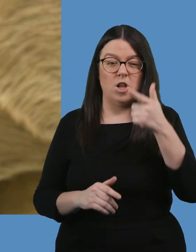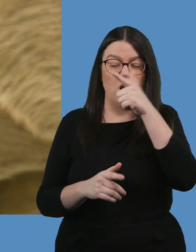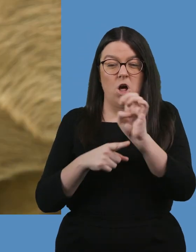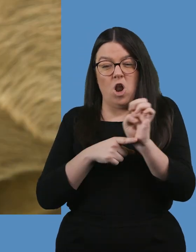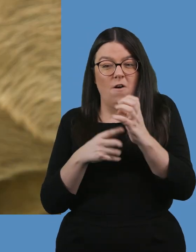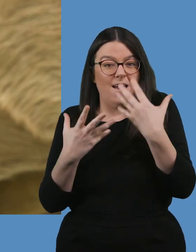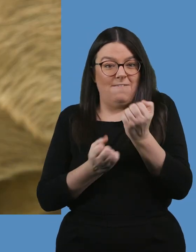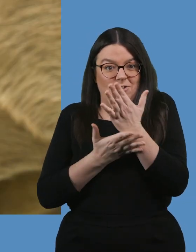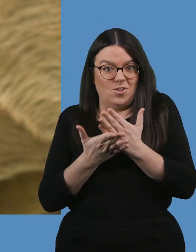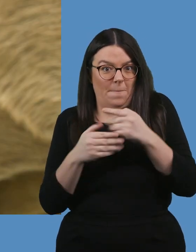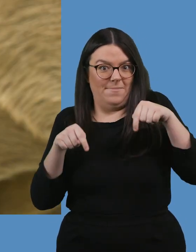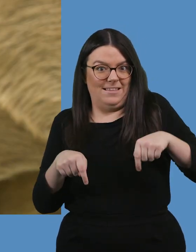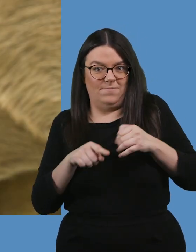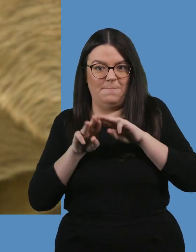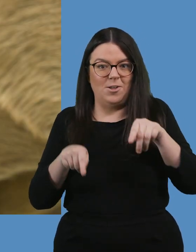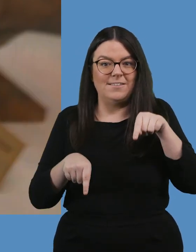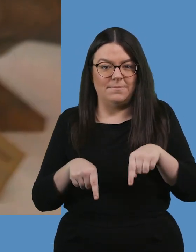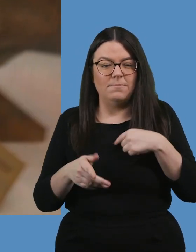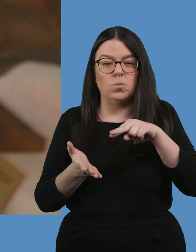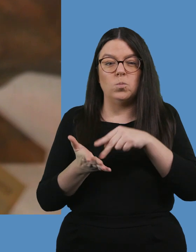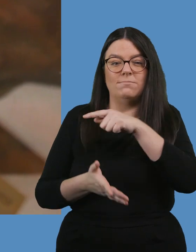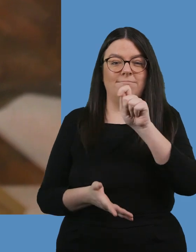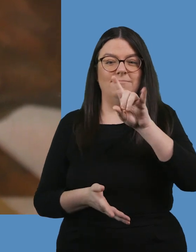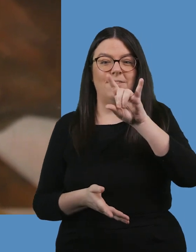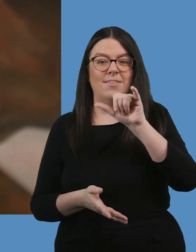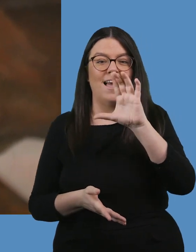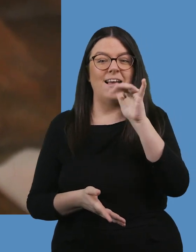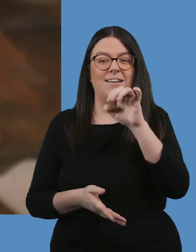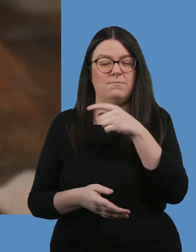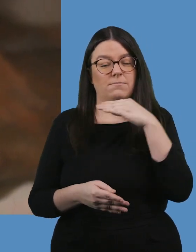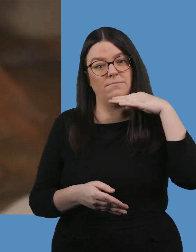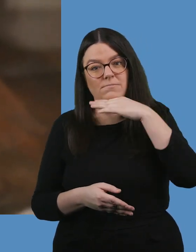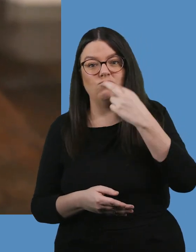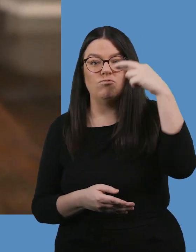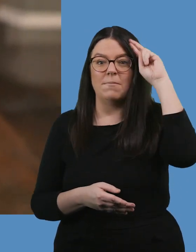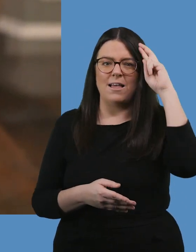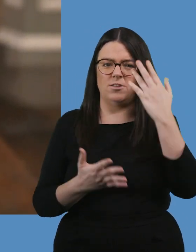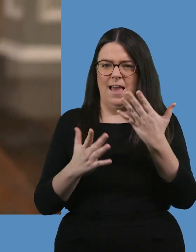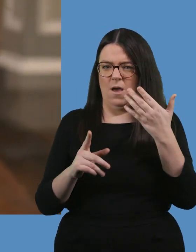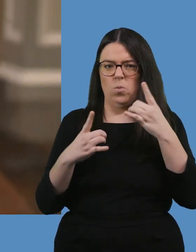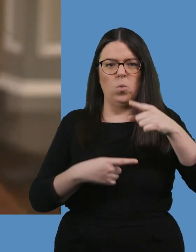enough to have some here. We use the thylacine as an important reminder of the impact that